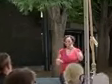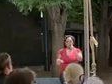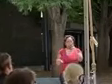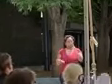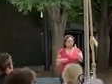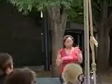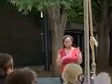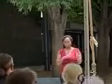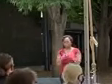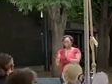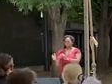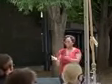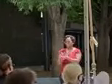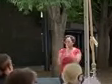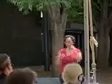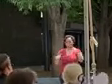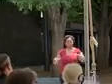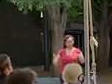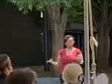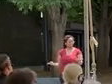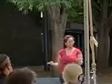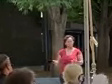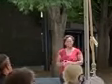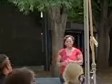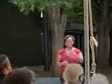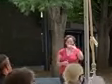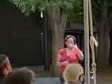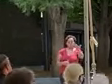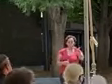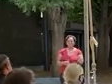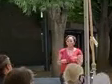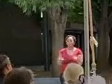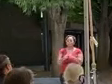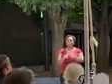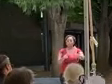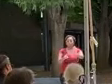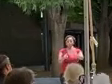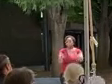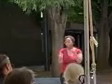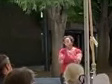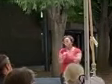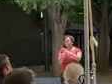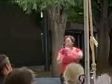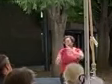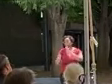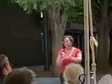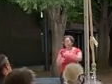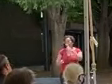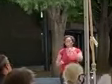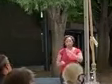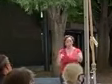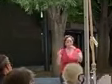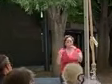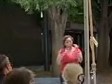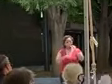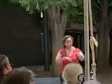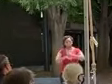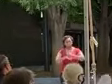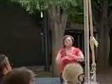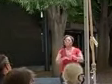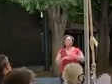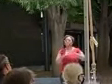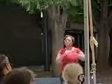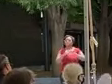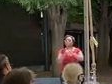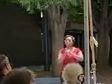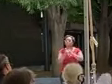Thank you and we appreciate your commitment to the FDR Roosevelt Memorial and your continued support of accessibility issues.